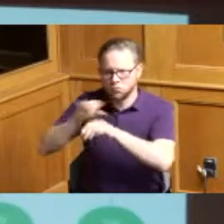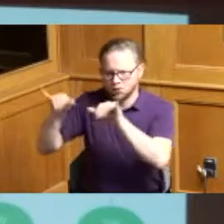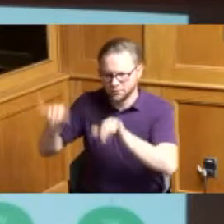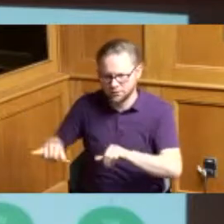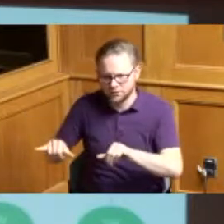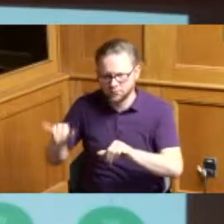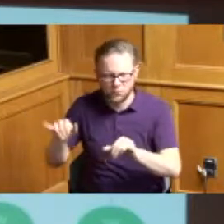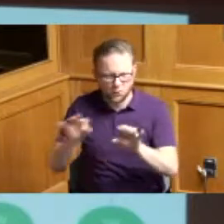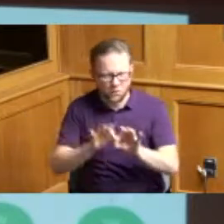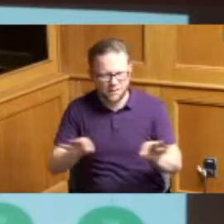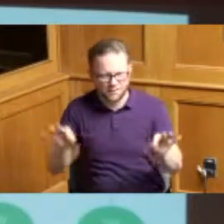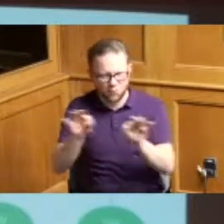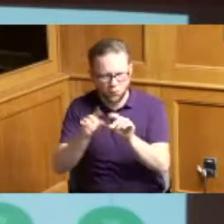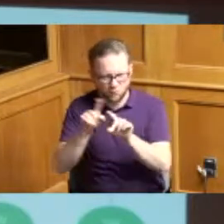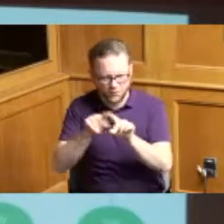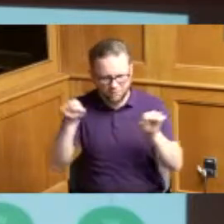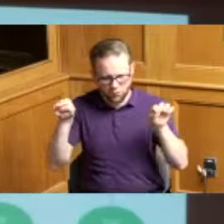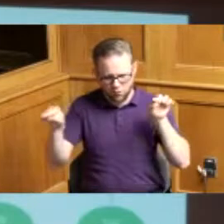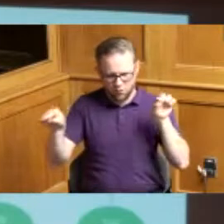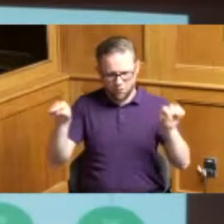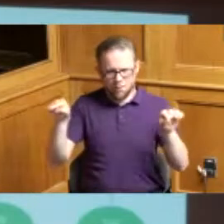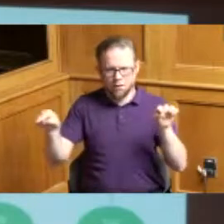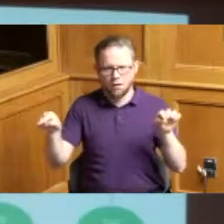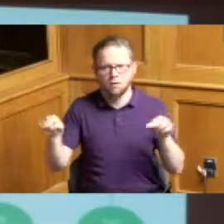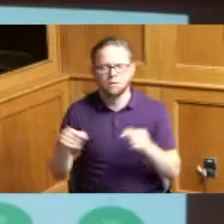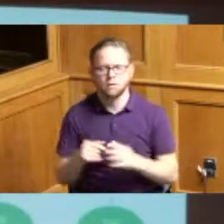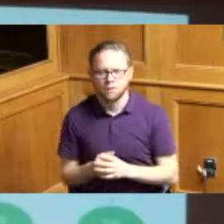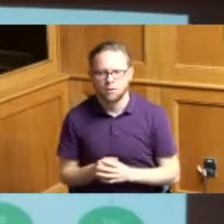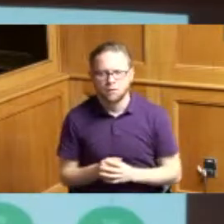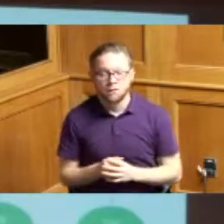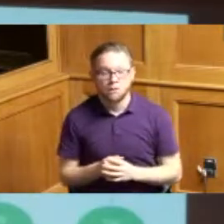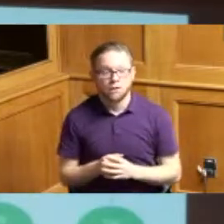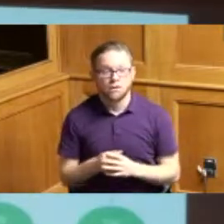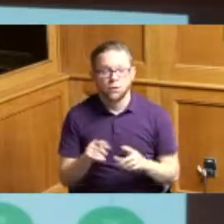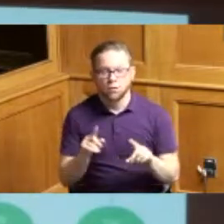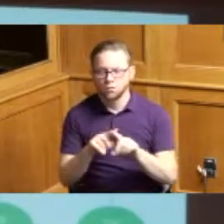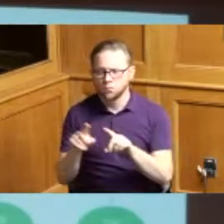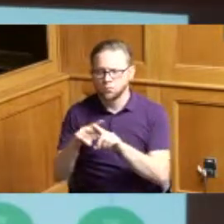recognize they're different things so we really talked through with the committees about we're